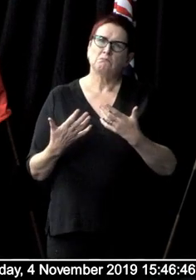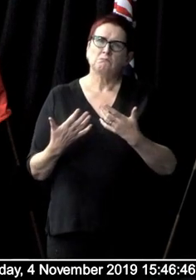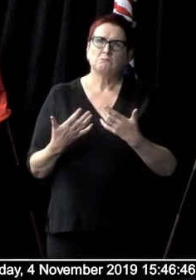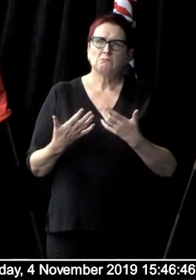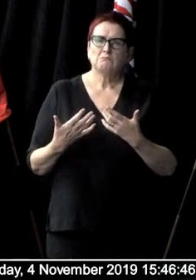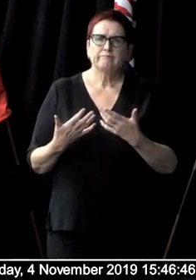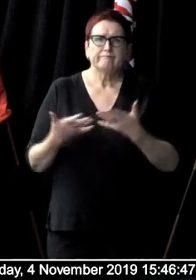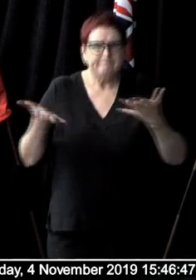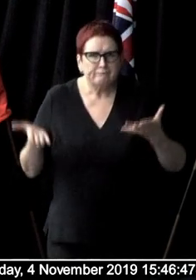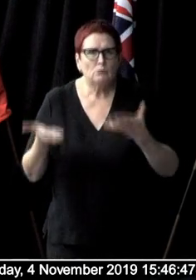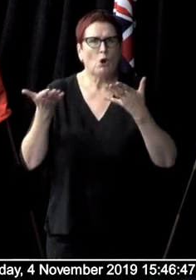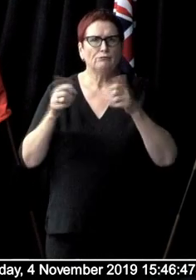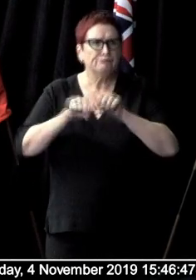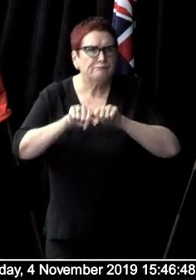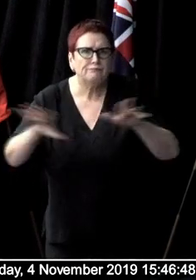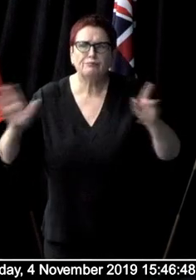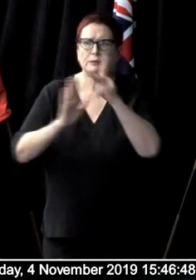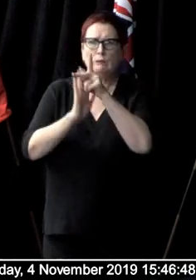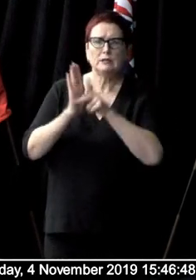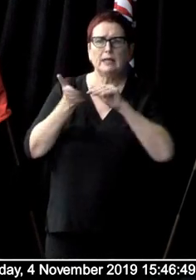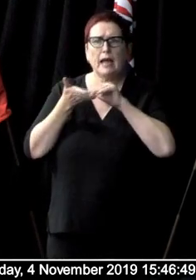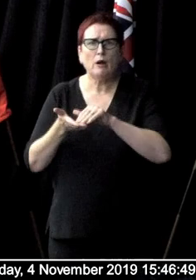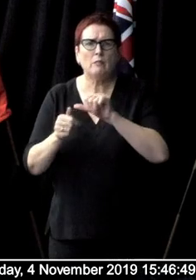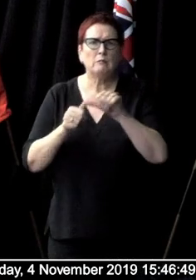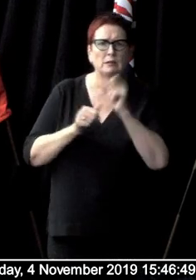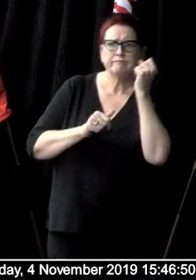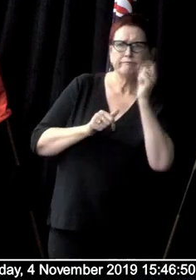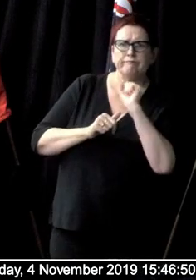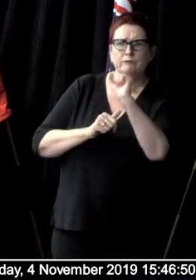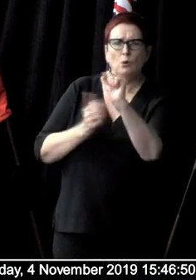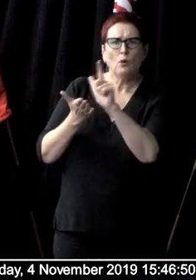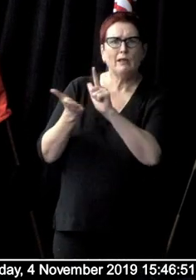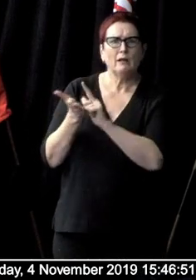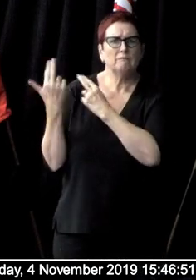that policy and promote understanding of the legal obligations to support and